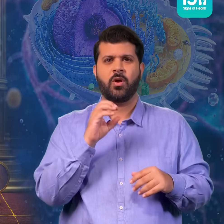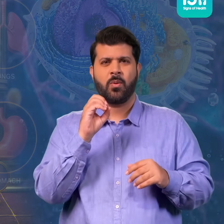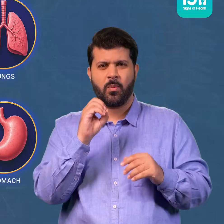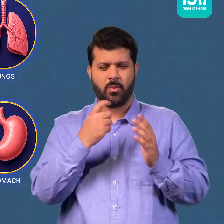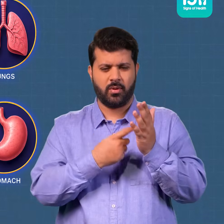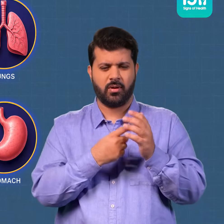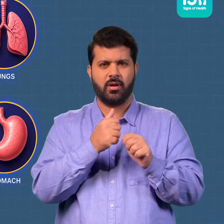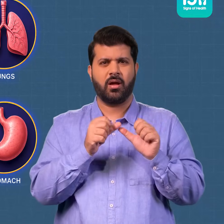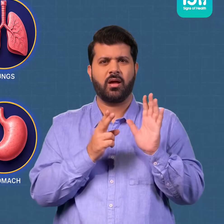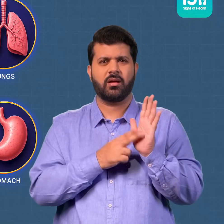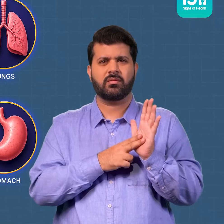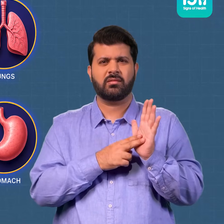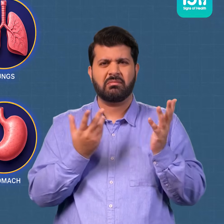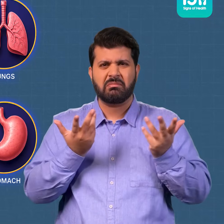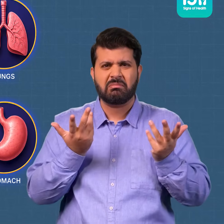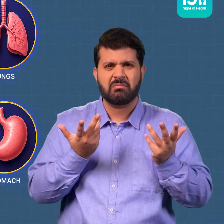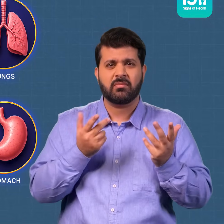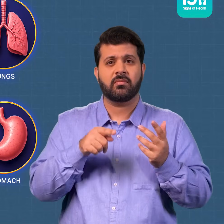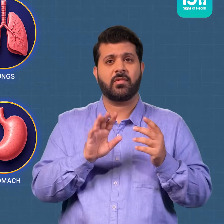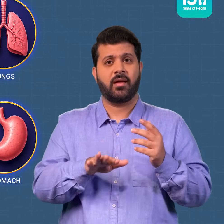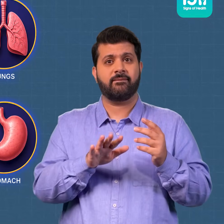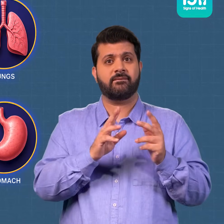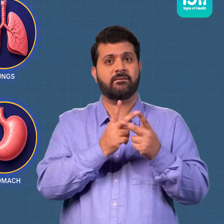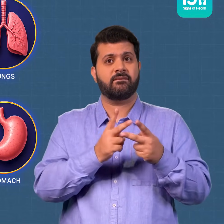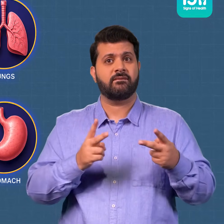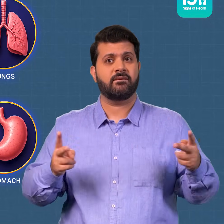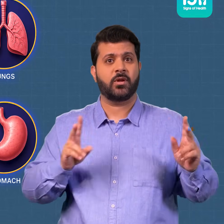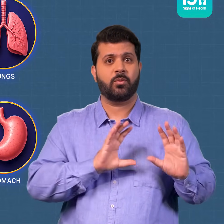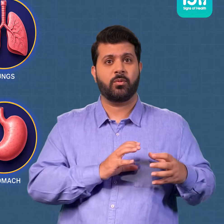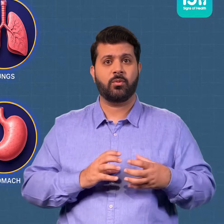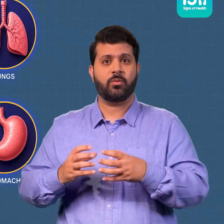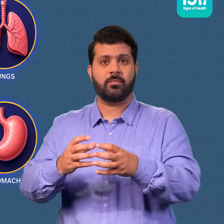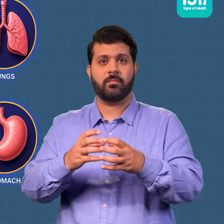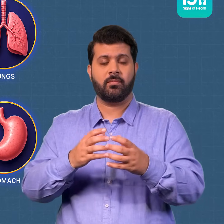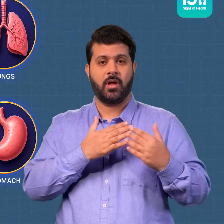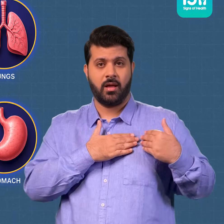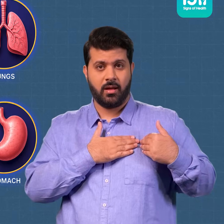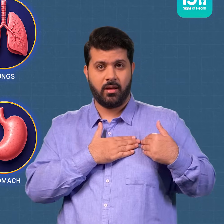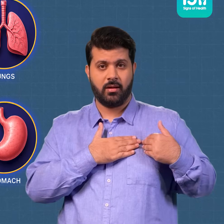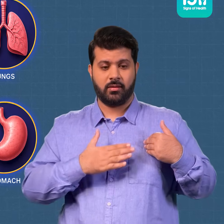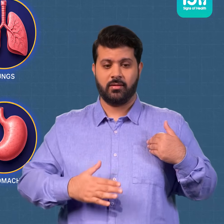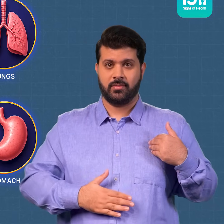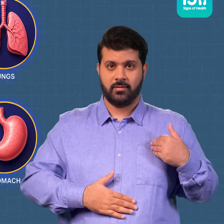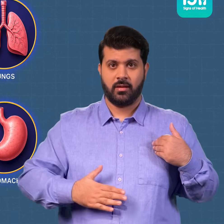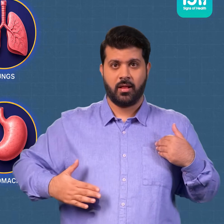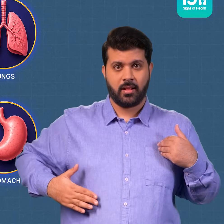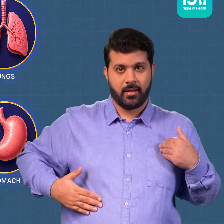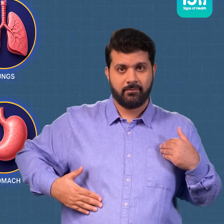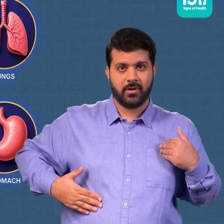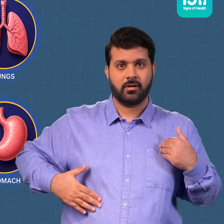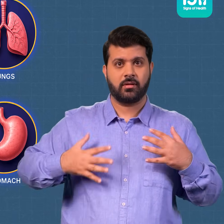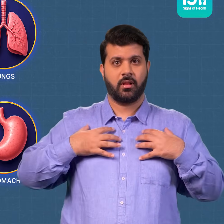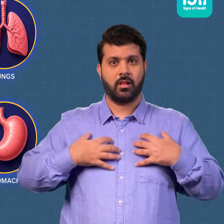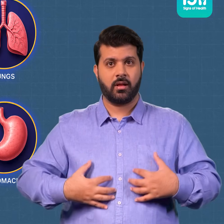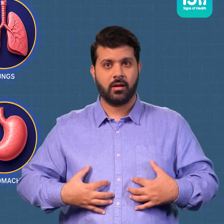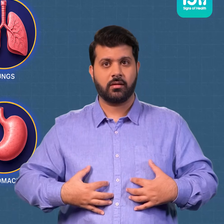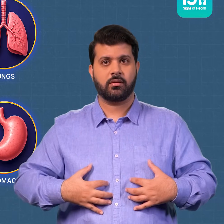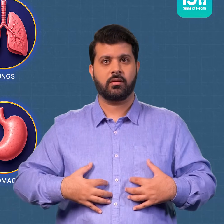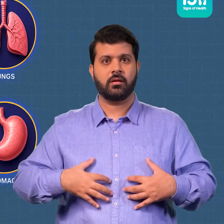Now, what are organs? Organs are parts of the body like the heart, stomach, liver, and lungs.